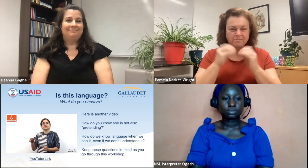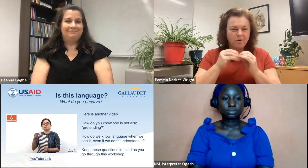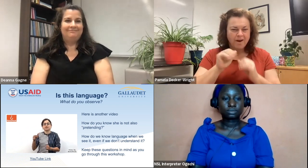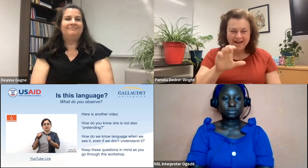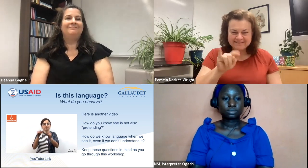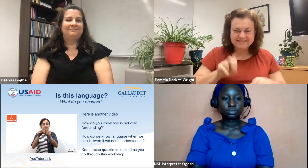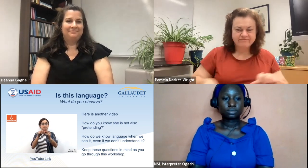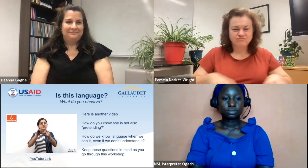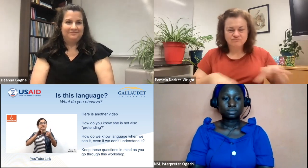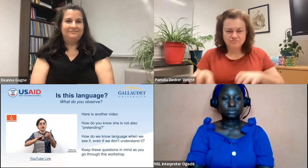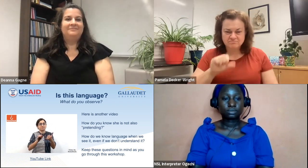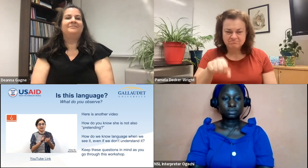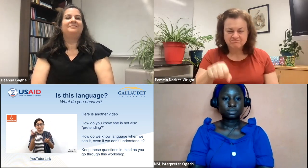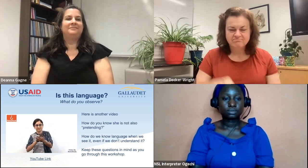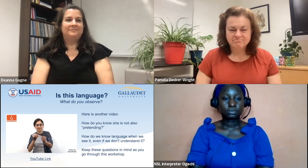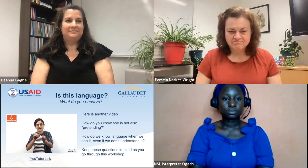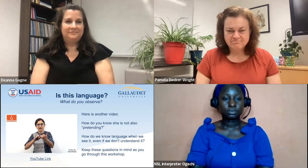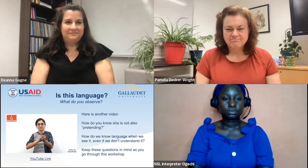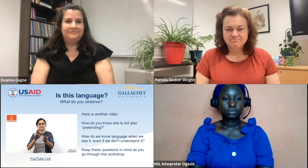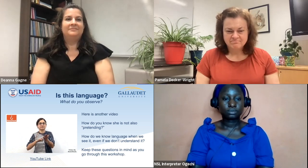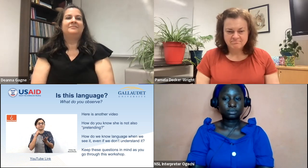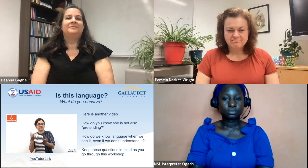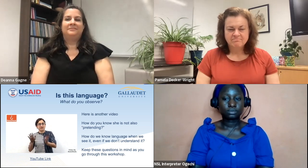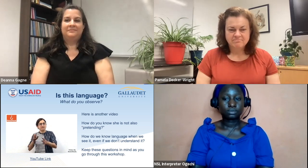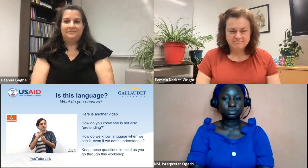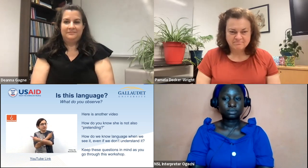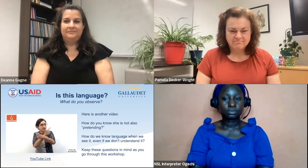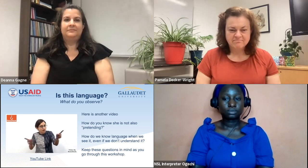Yes, I see people in the chat more expressive and active, or motion